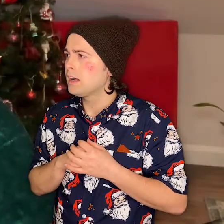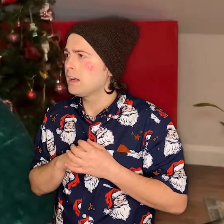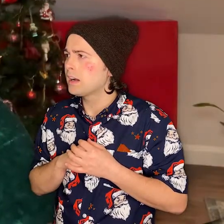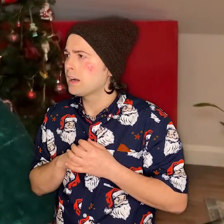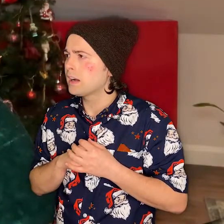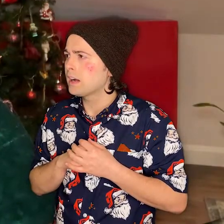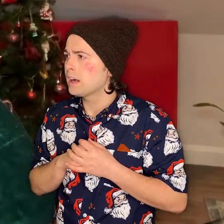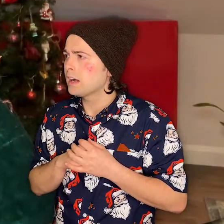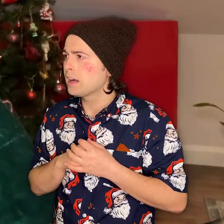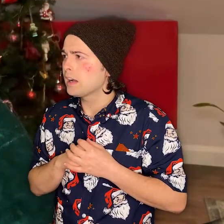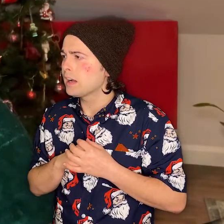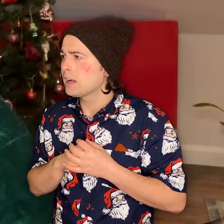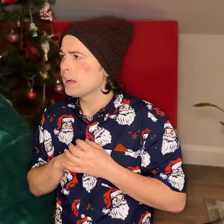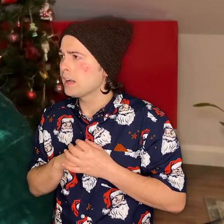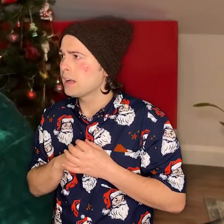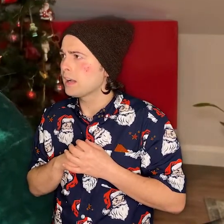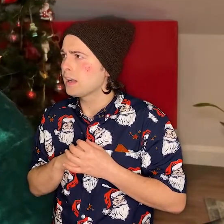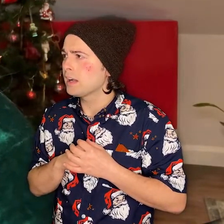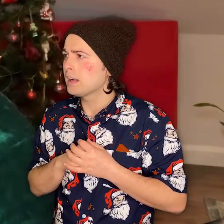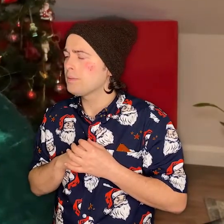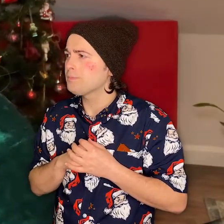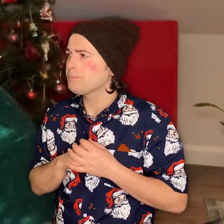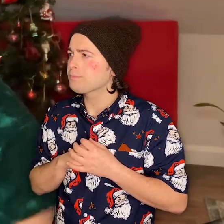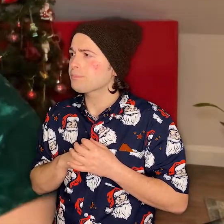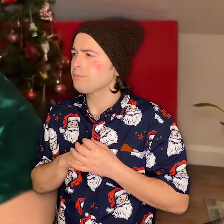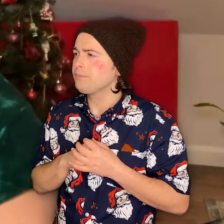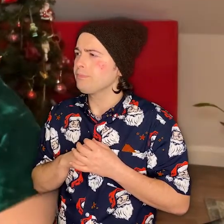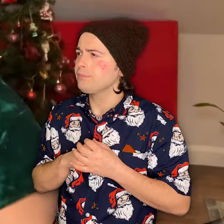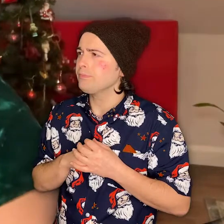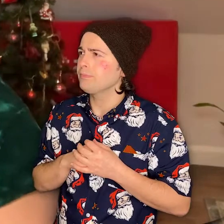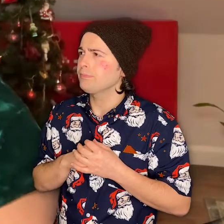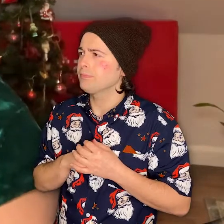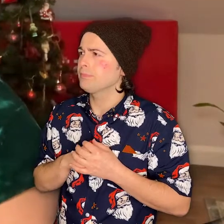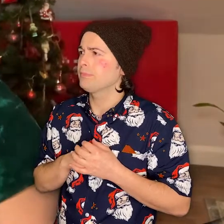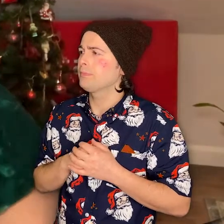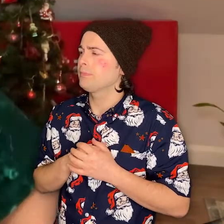Cyndi – Absolutely not…but…I will say to Cinderella to tell her.